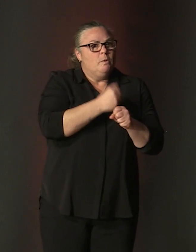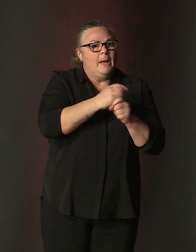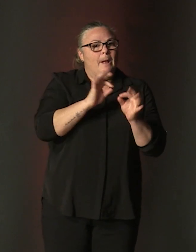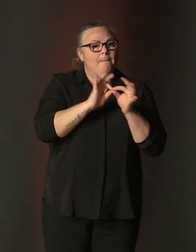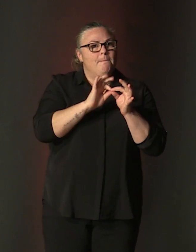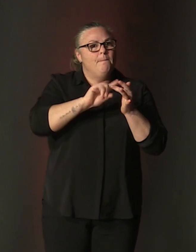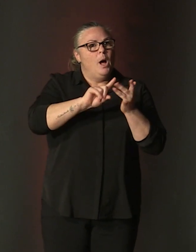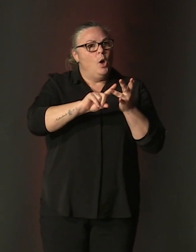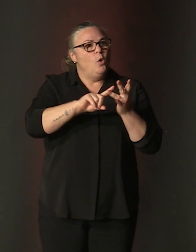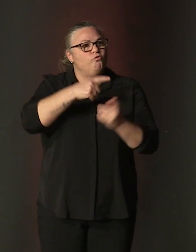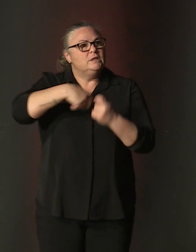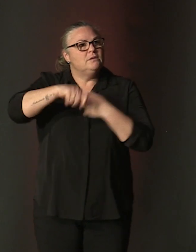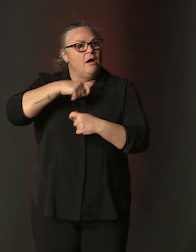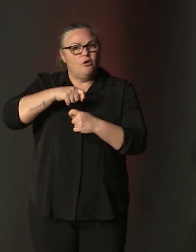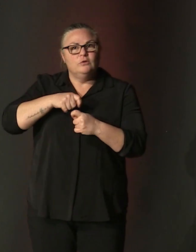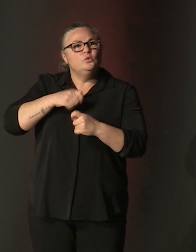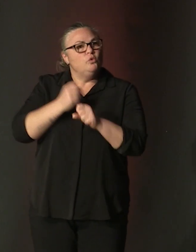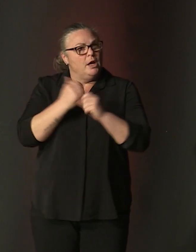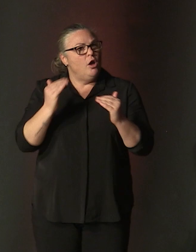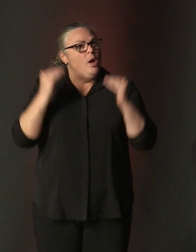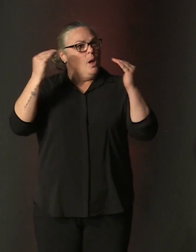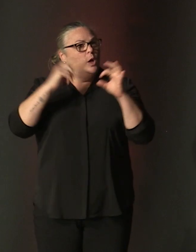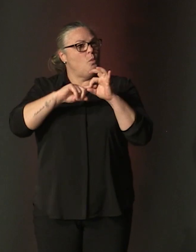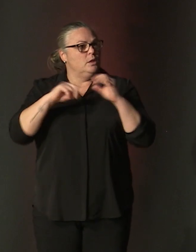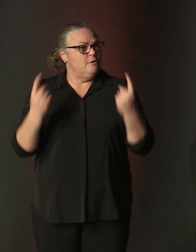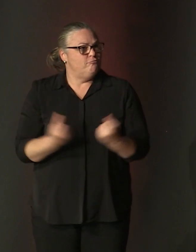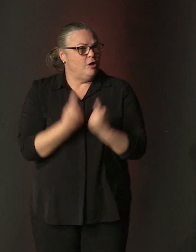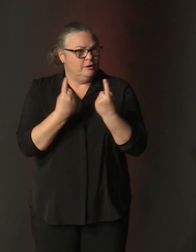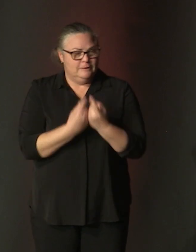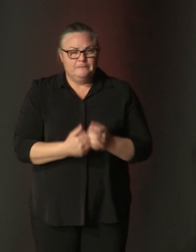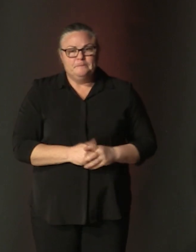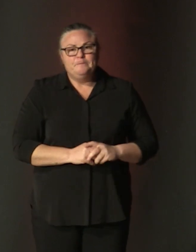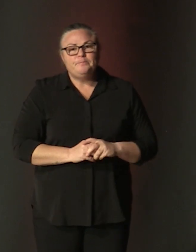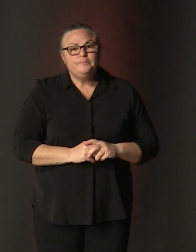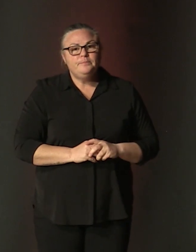to be transferred through biorecycling into high quality recycled products.